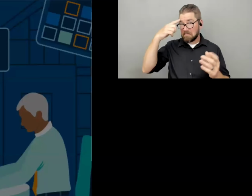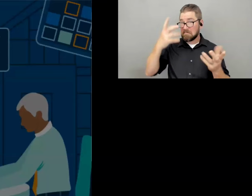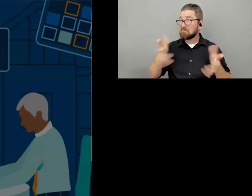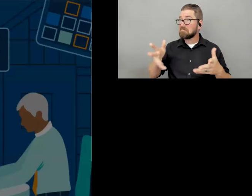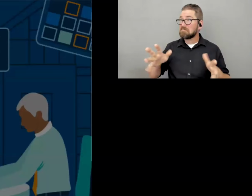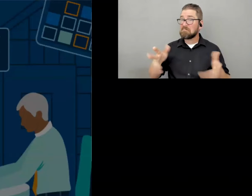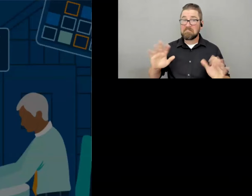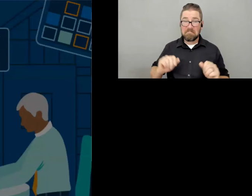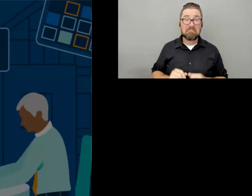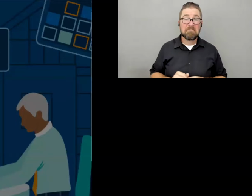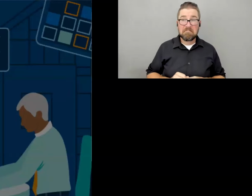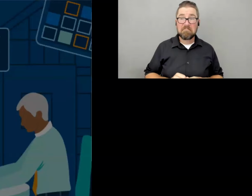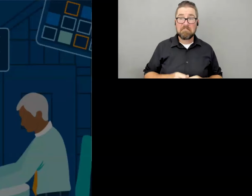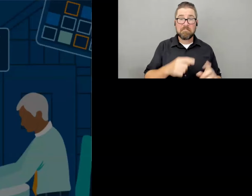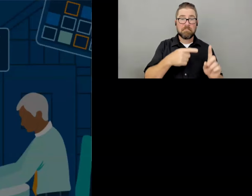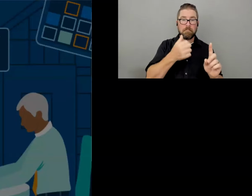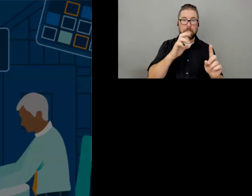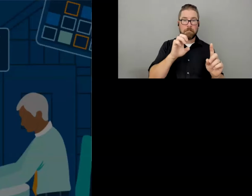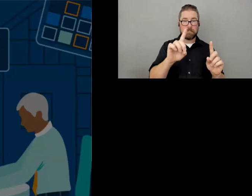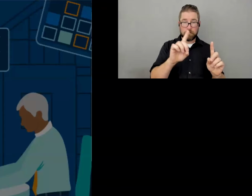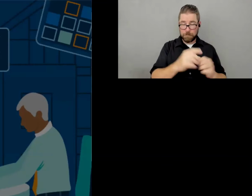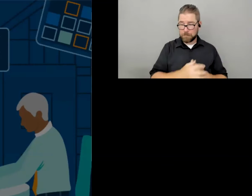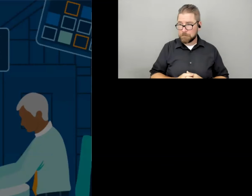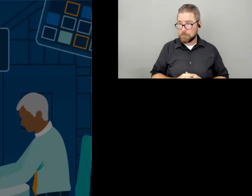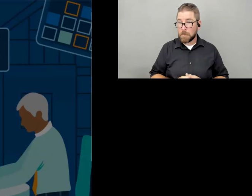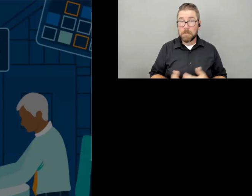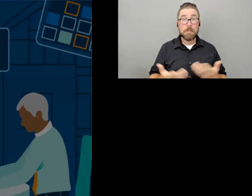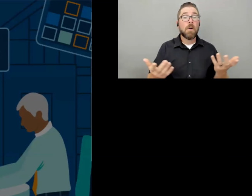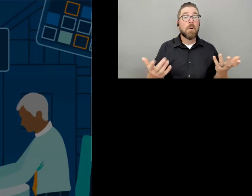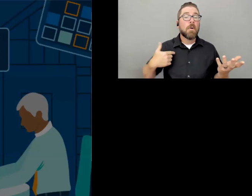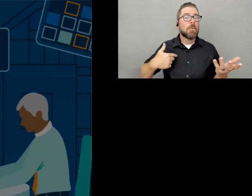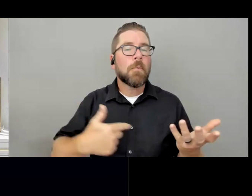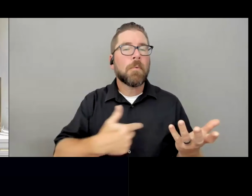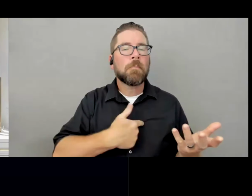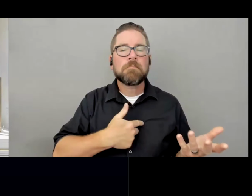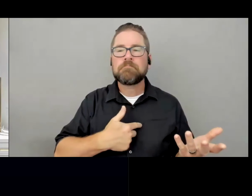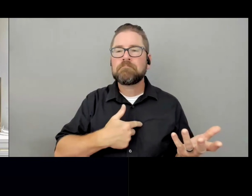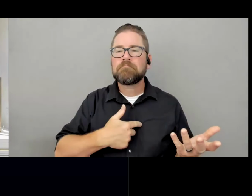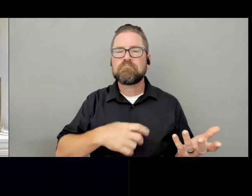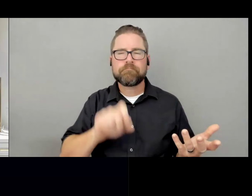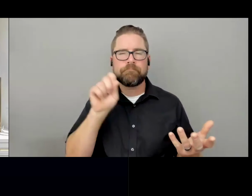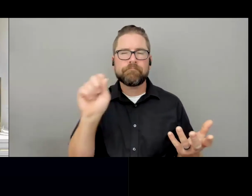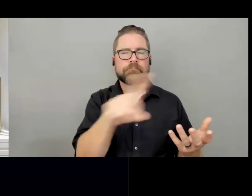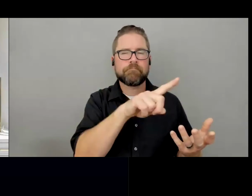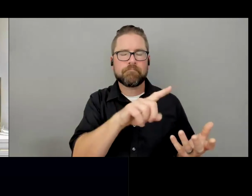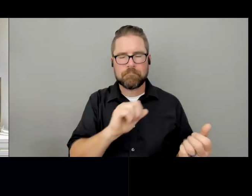Yeah. So we do have a question for you all in here. I some people did, put in the chat, their thoughts